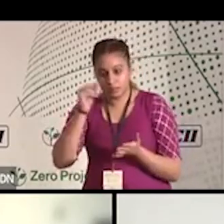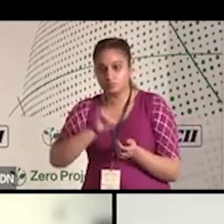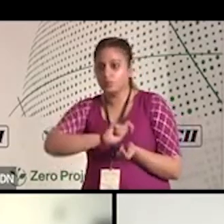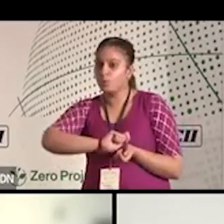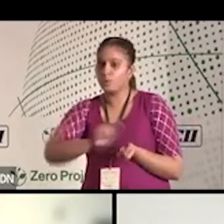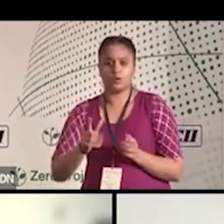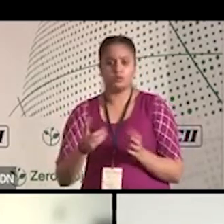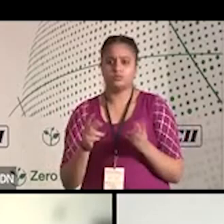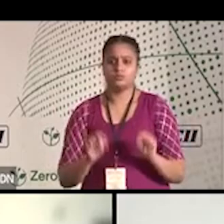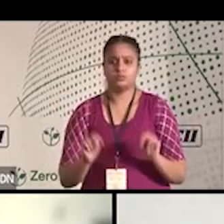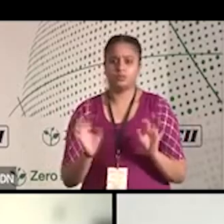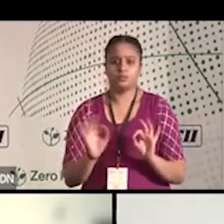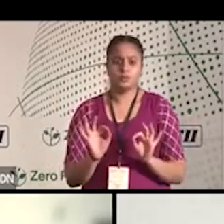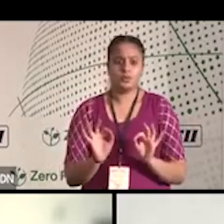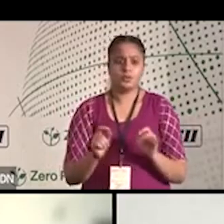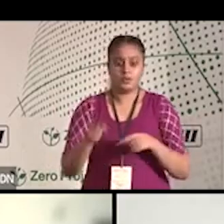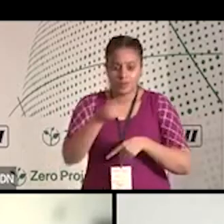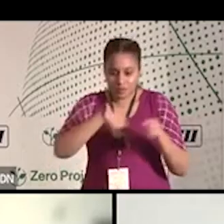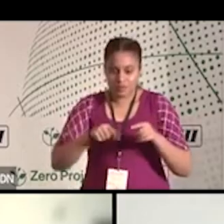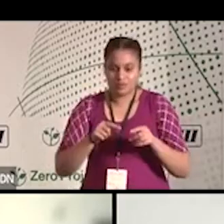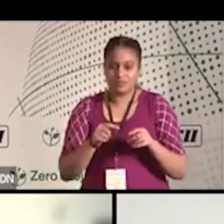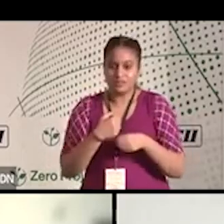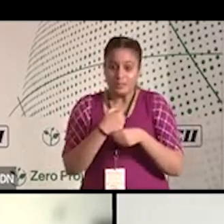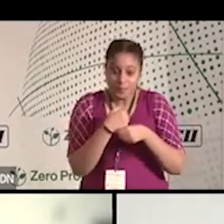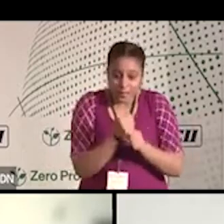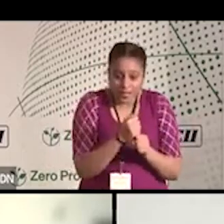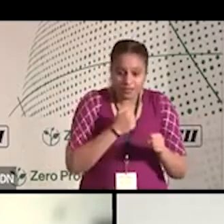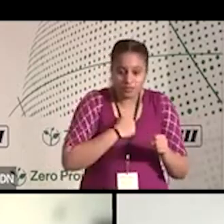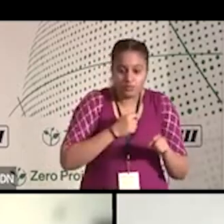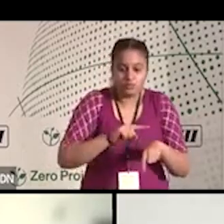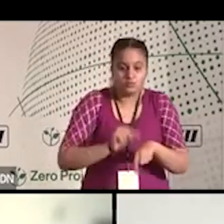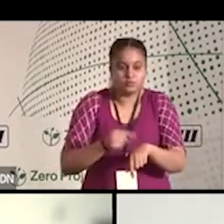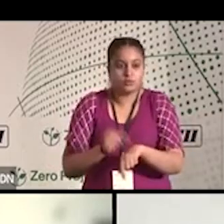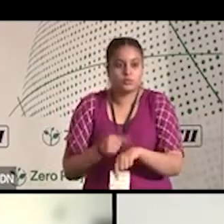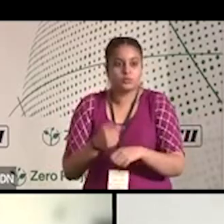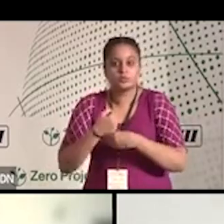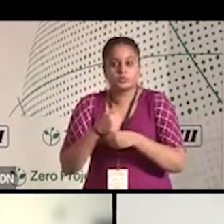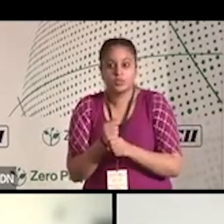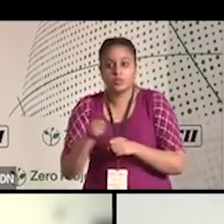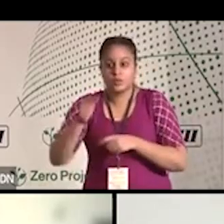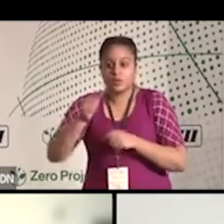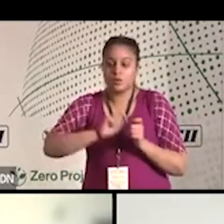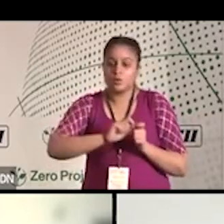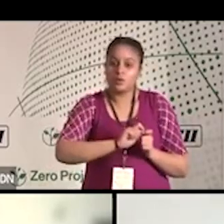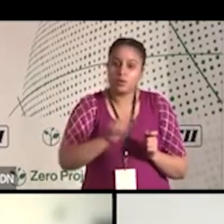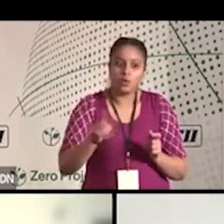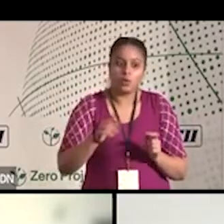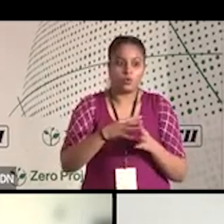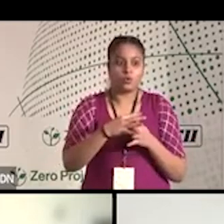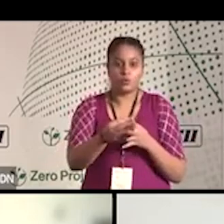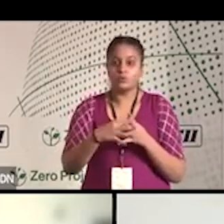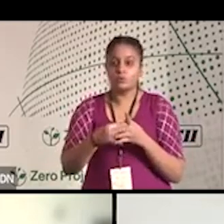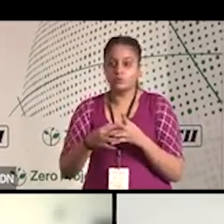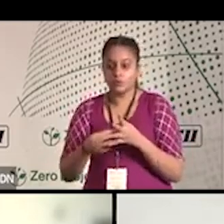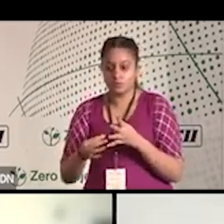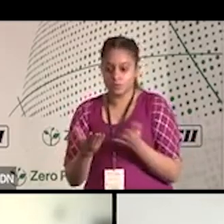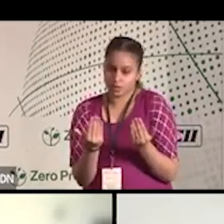and we need to create these opportunities to make really all options available